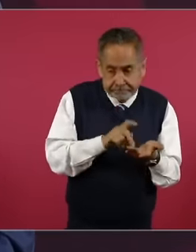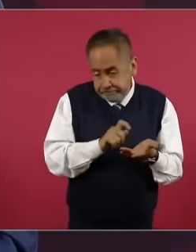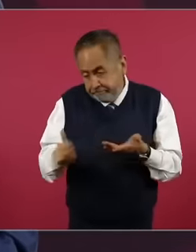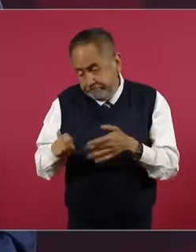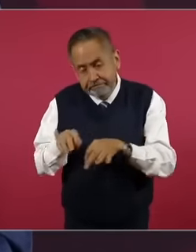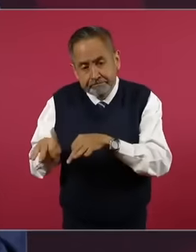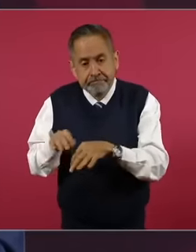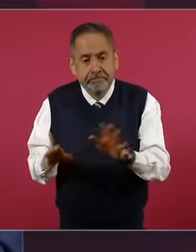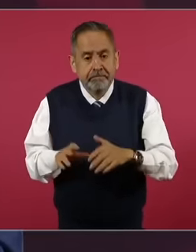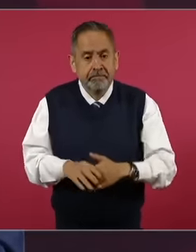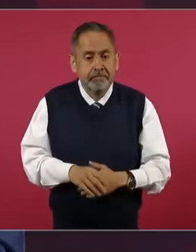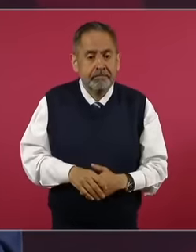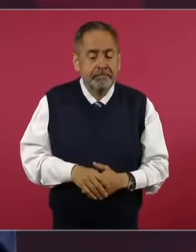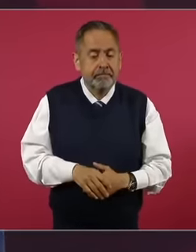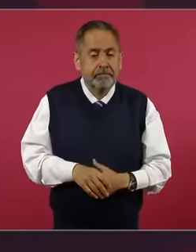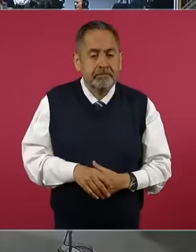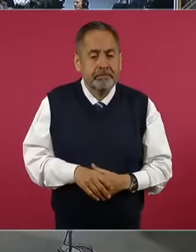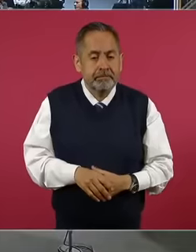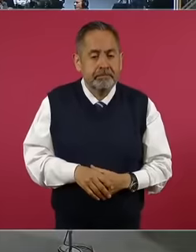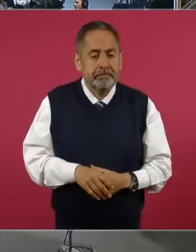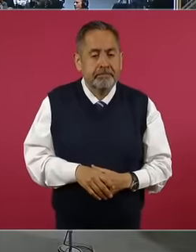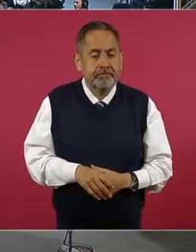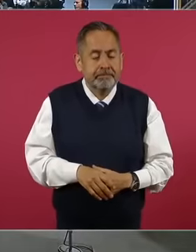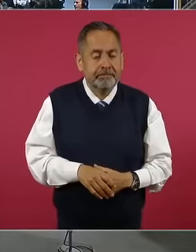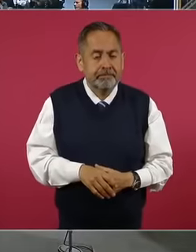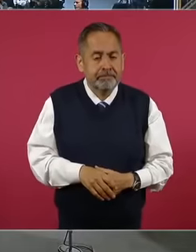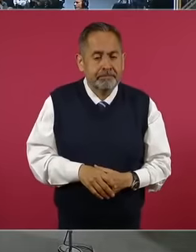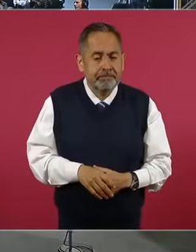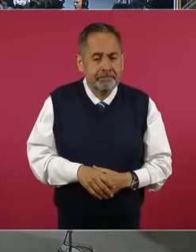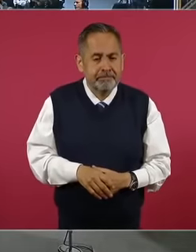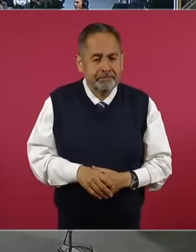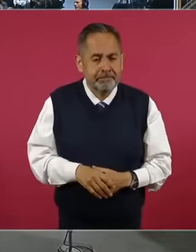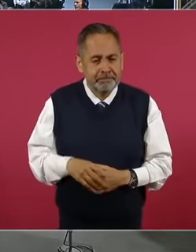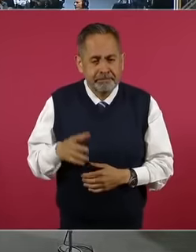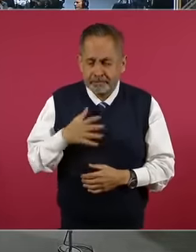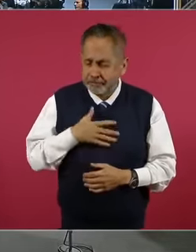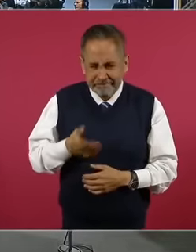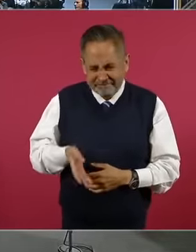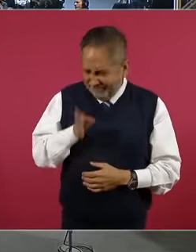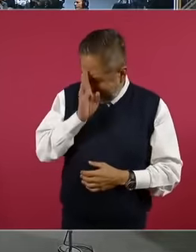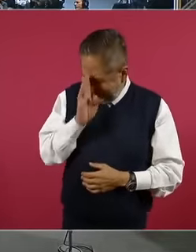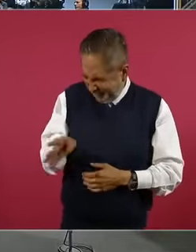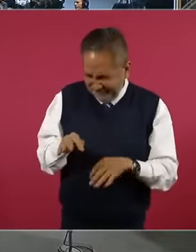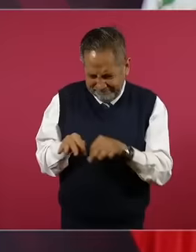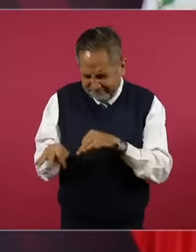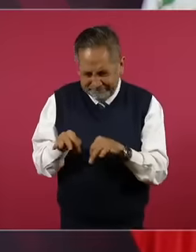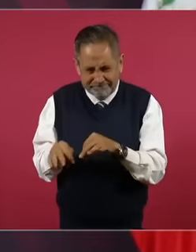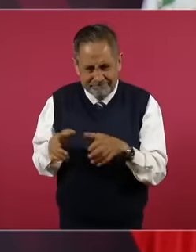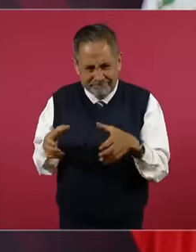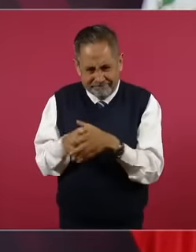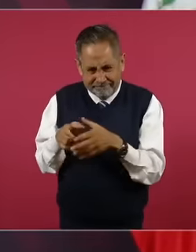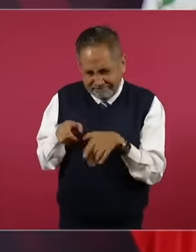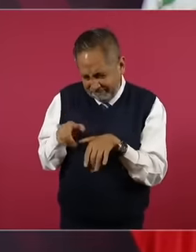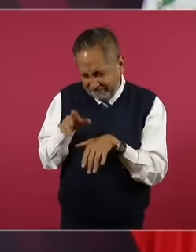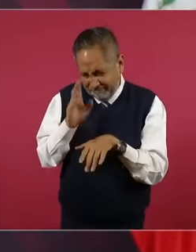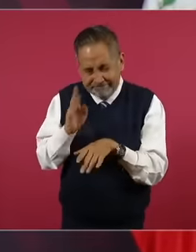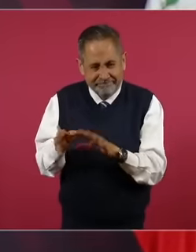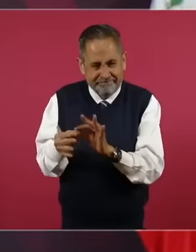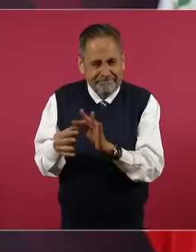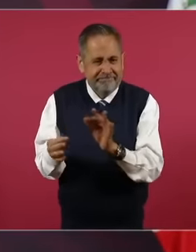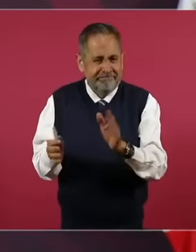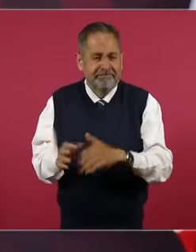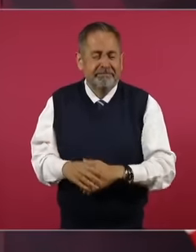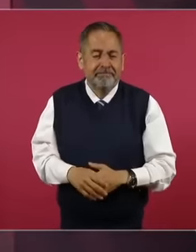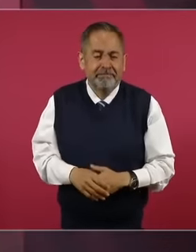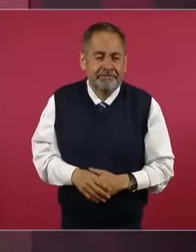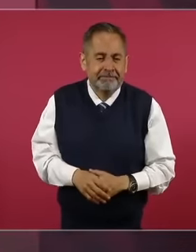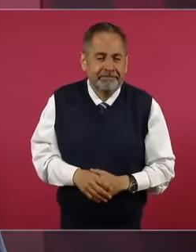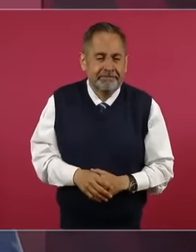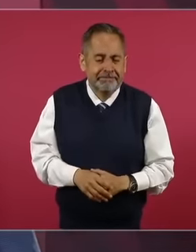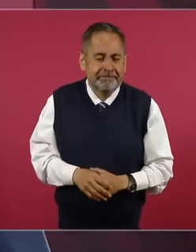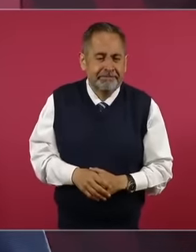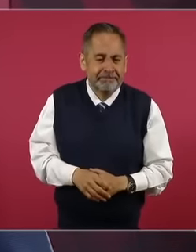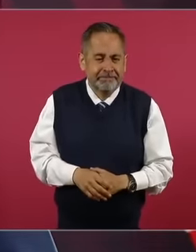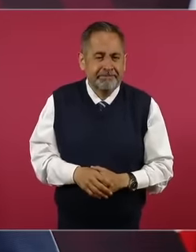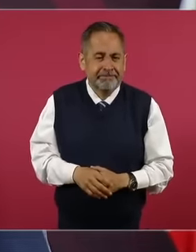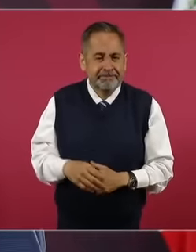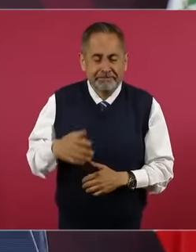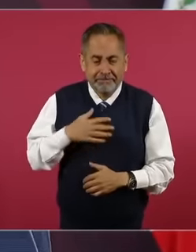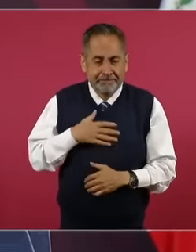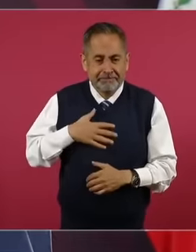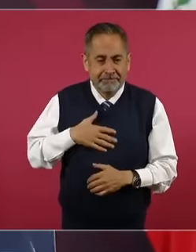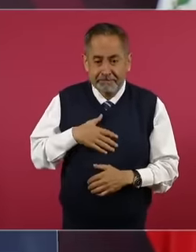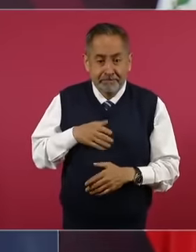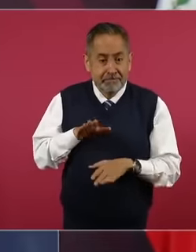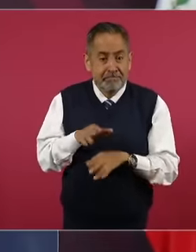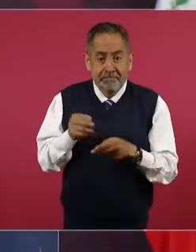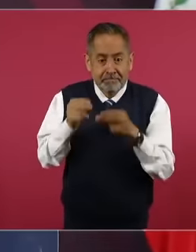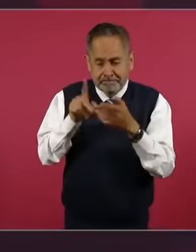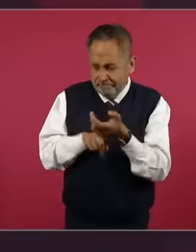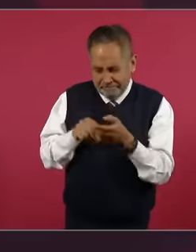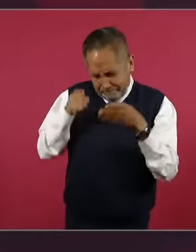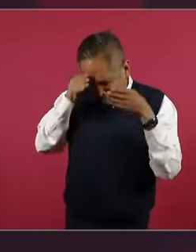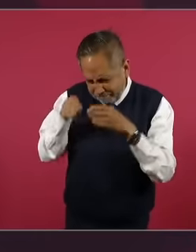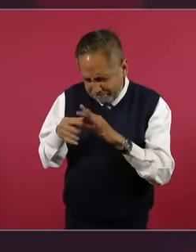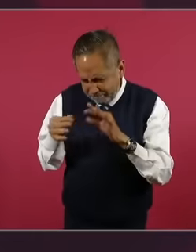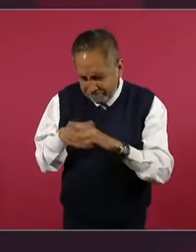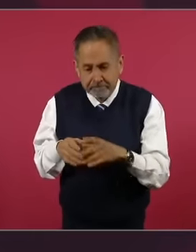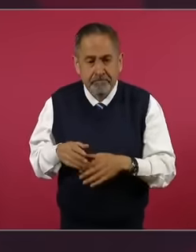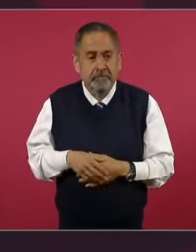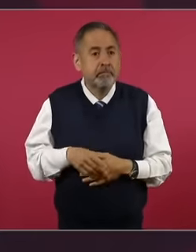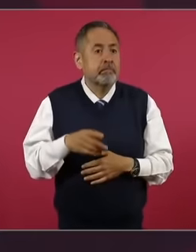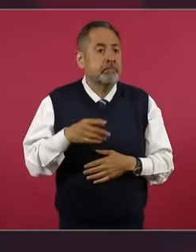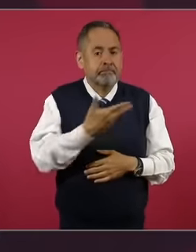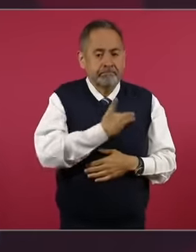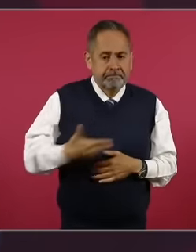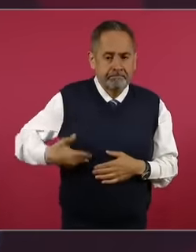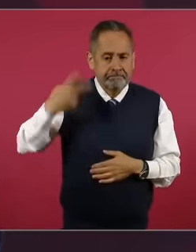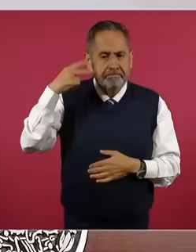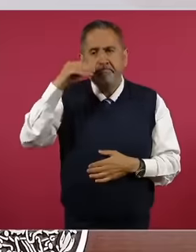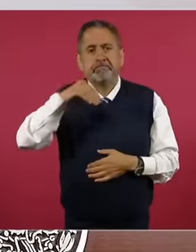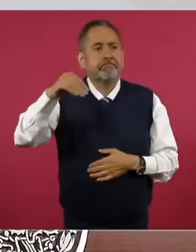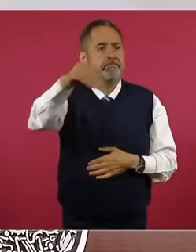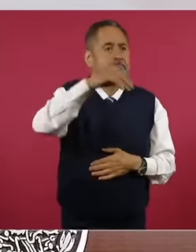thing, this little thing, this thing, and I'm writing in the van, I get up early to write in